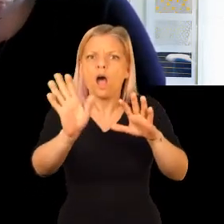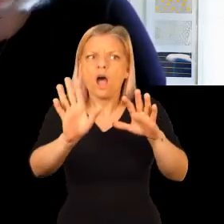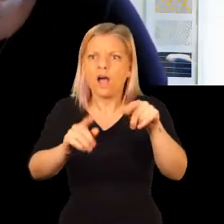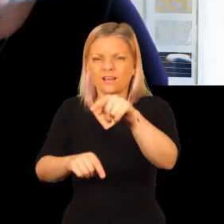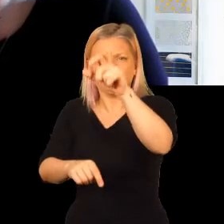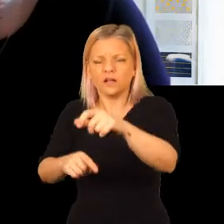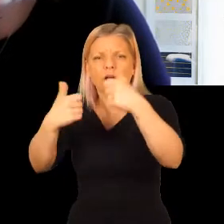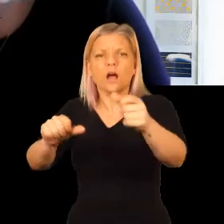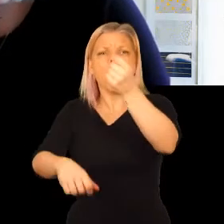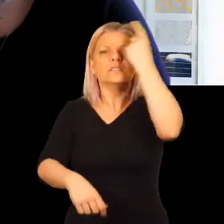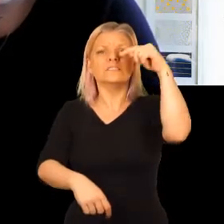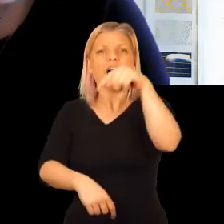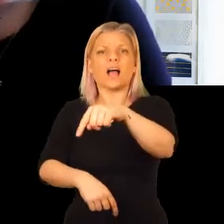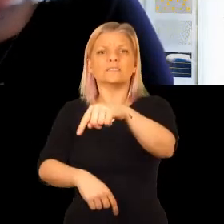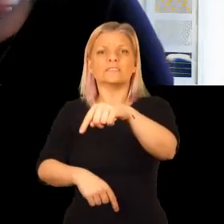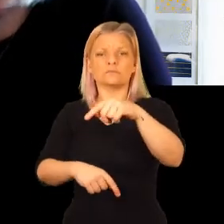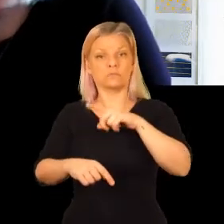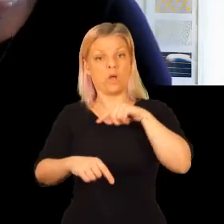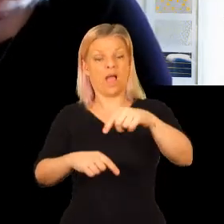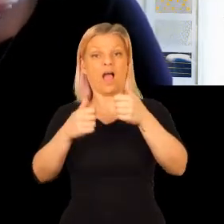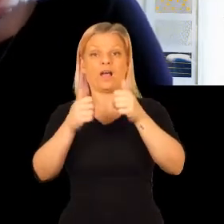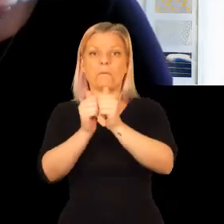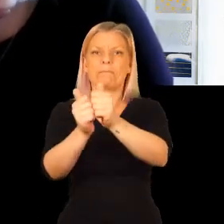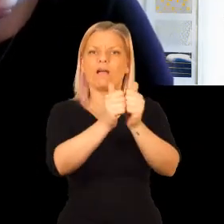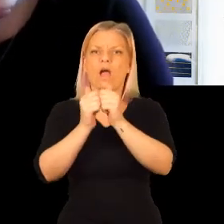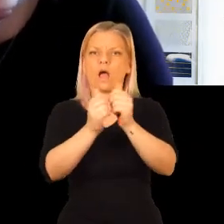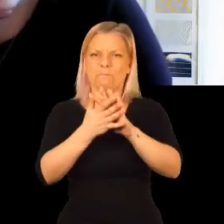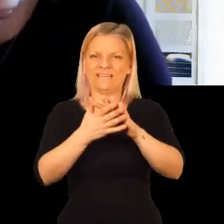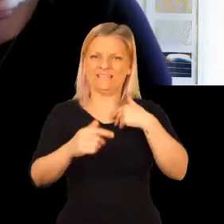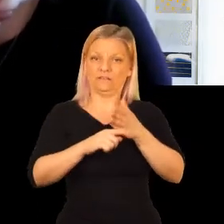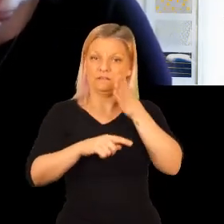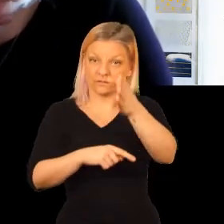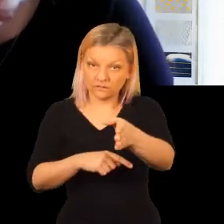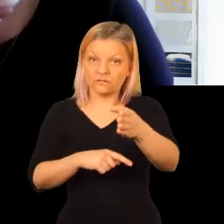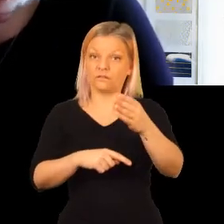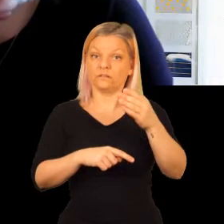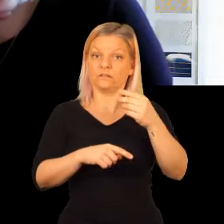and it's like thank god somebody understands and i didn't feel like i was broken i just felt like